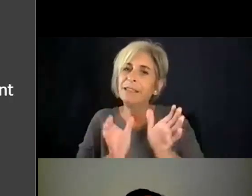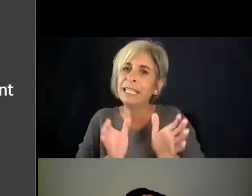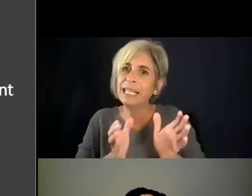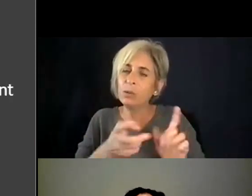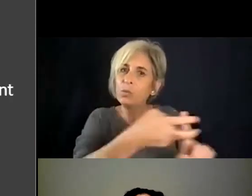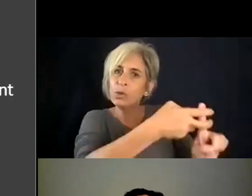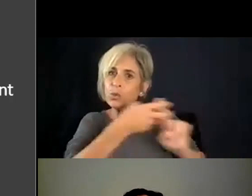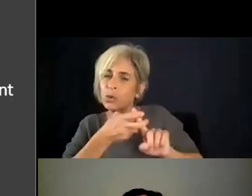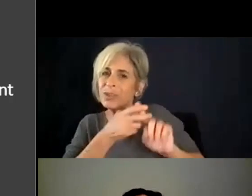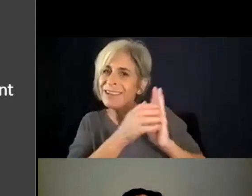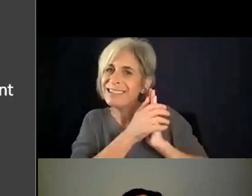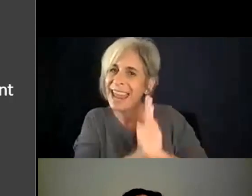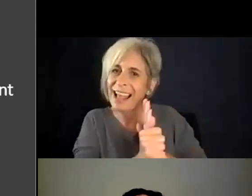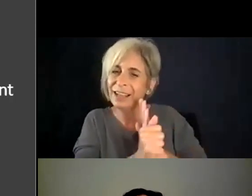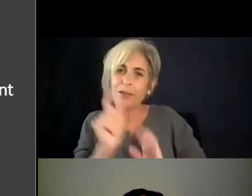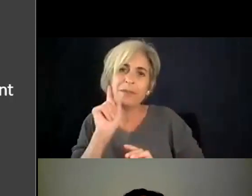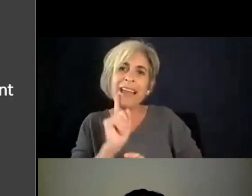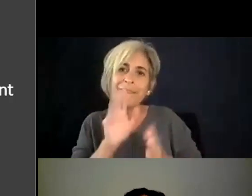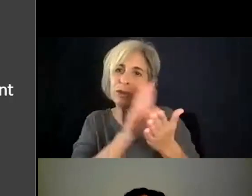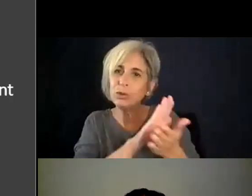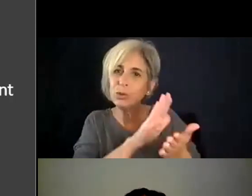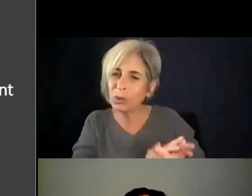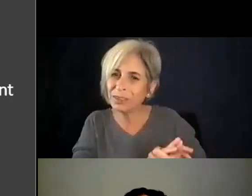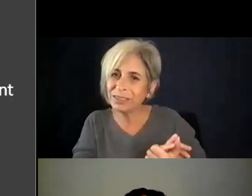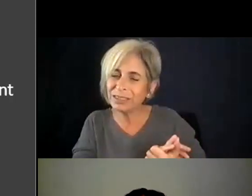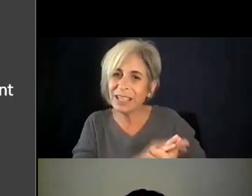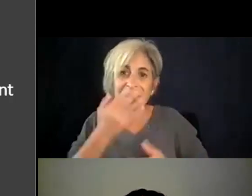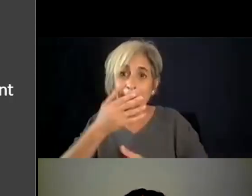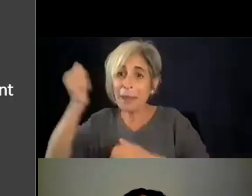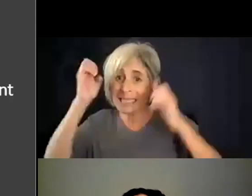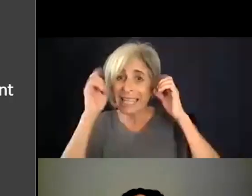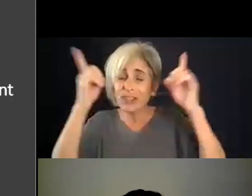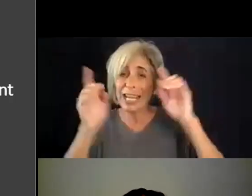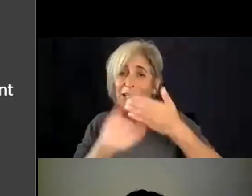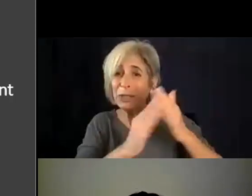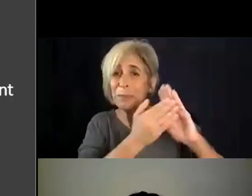The deaf community is one of the best educated communities in America.